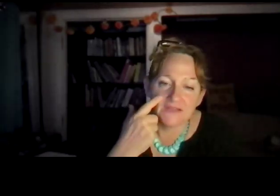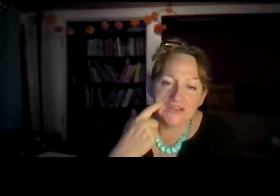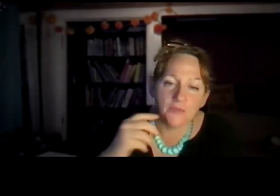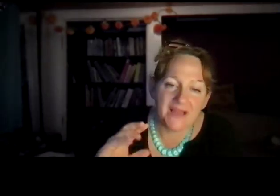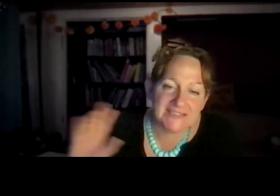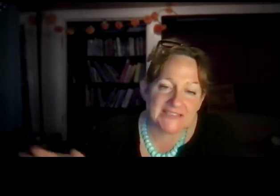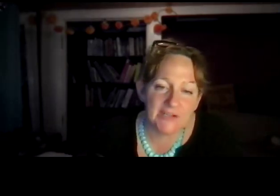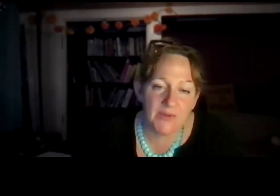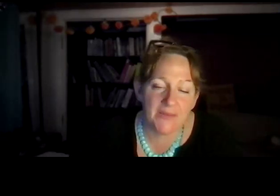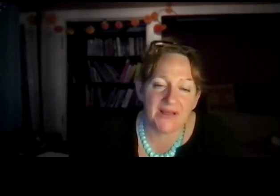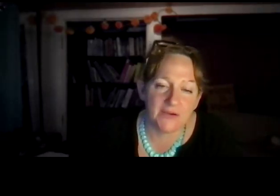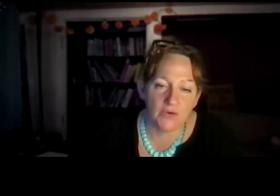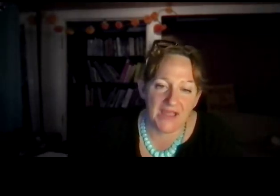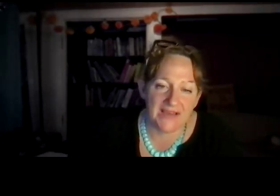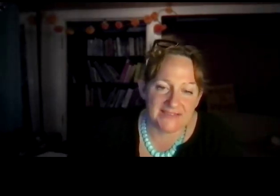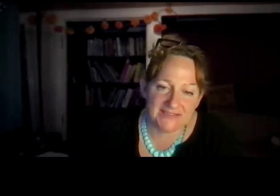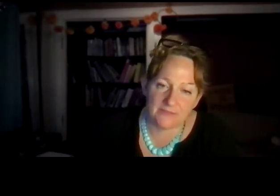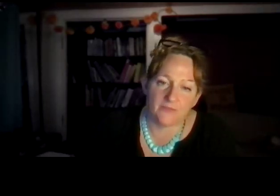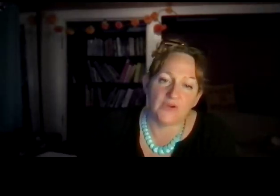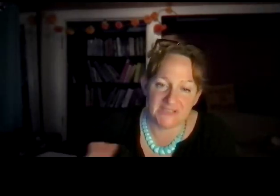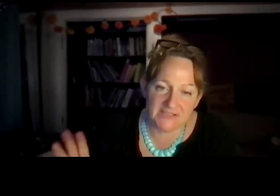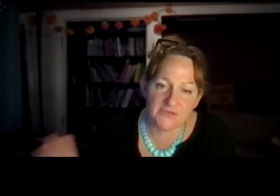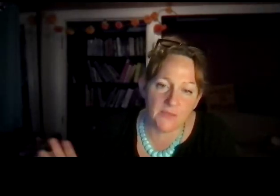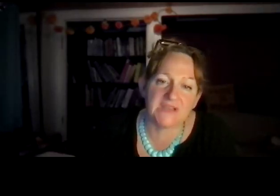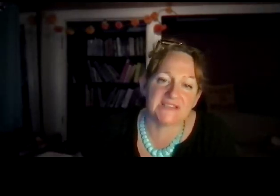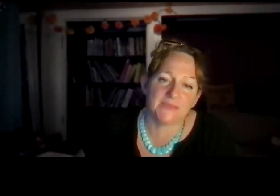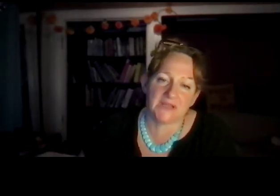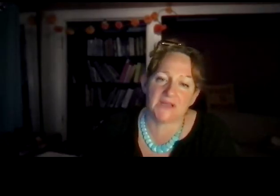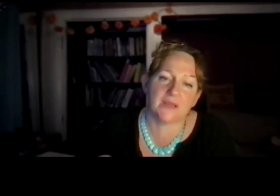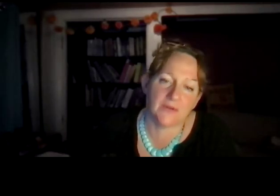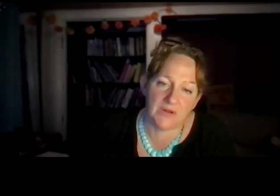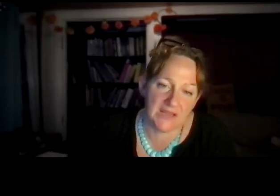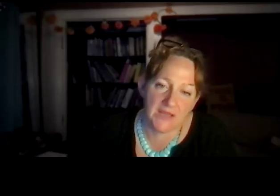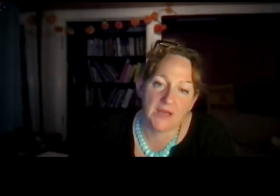Meriah: So that's a little bit about the cool cats, voices from the disability community